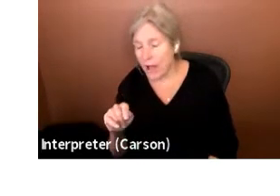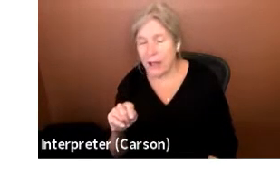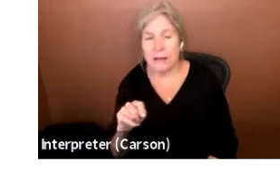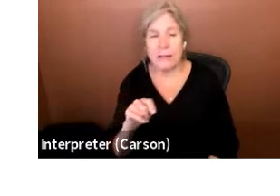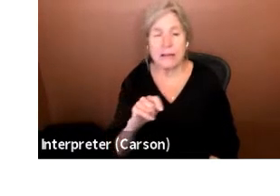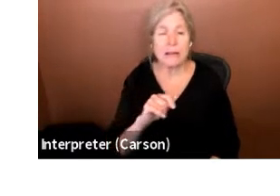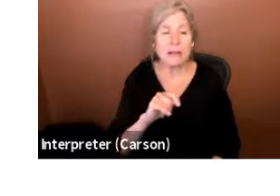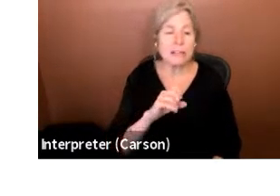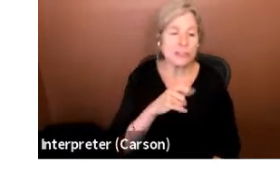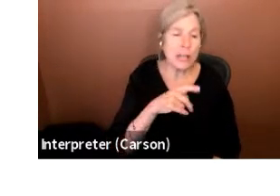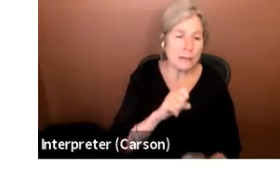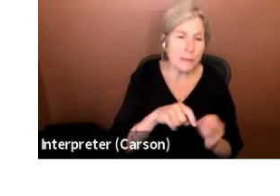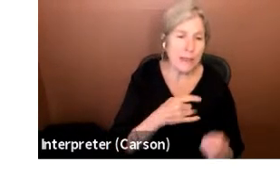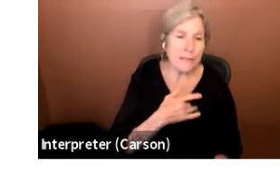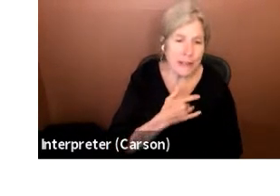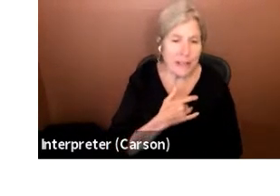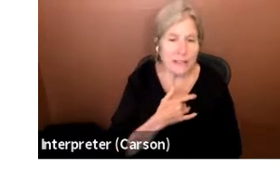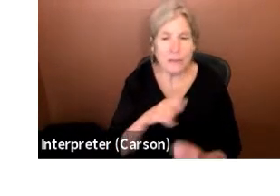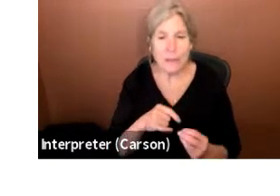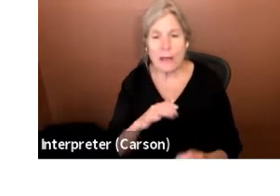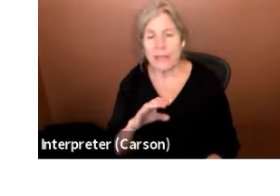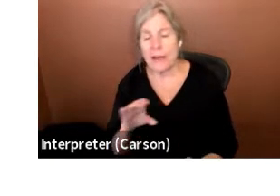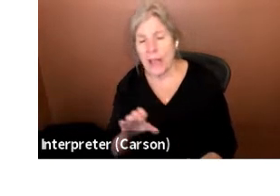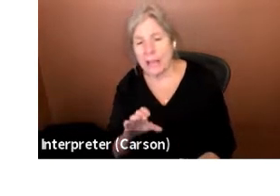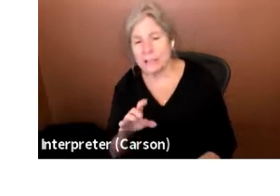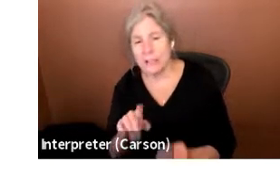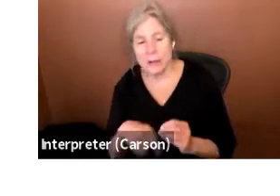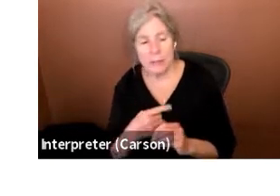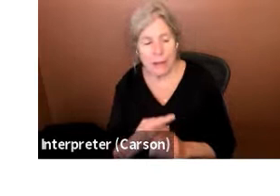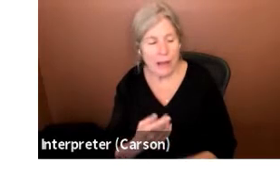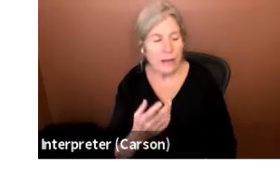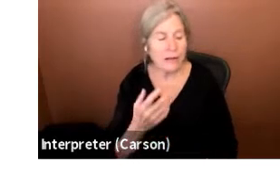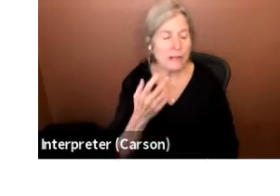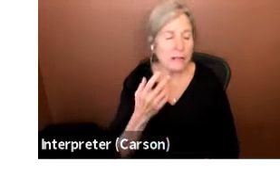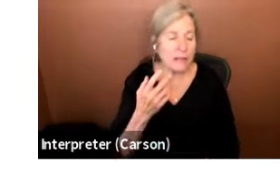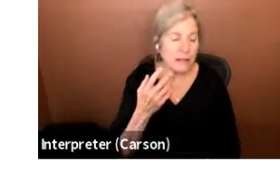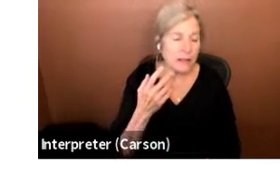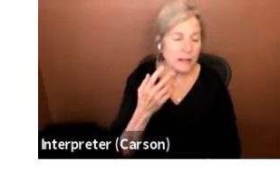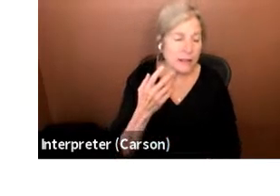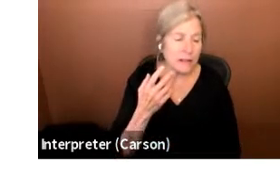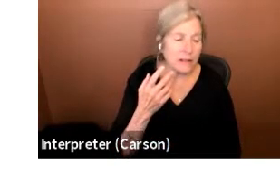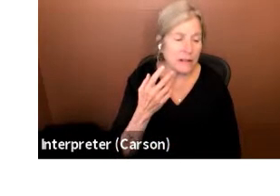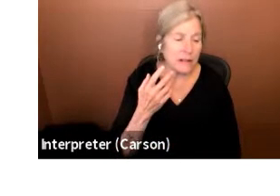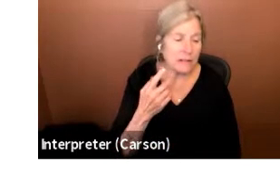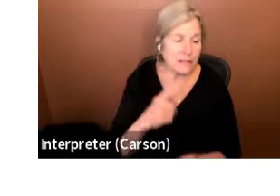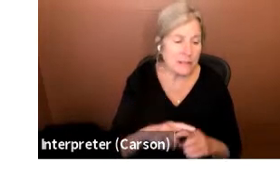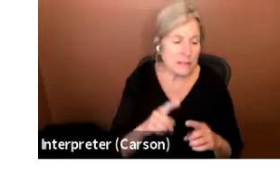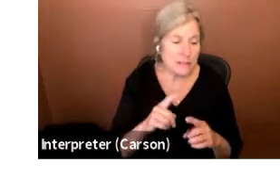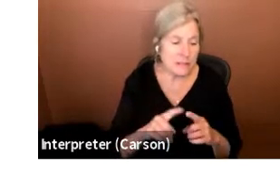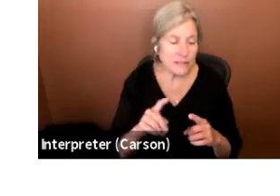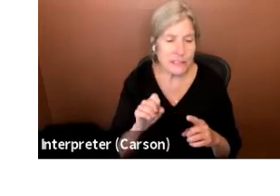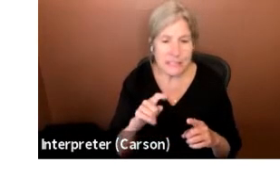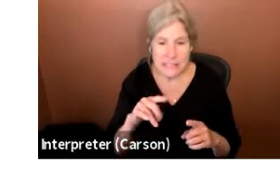about their actions, about the settings of the narratives. As Frank